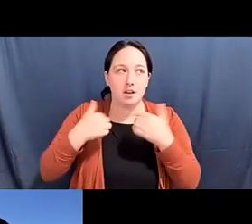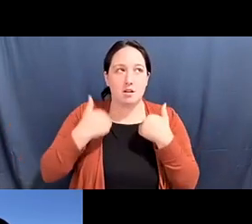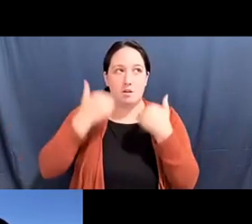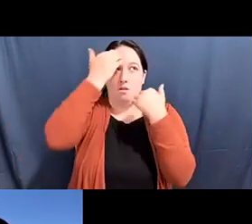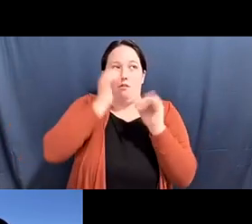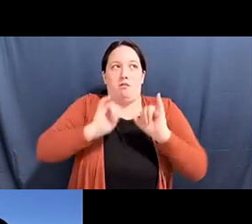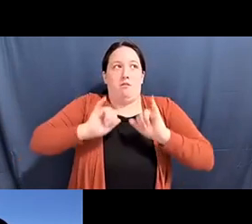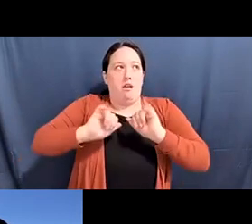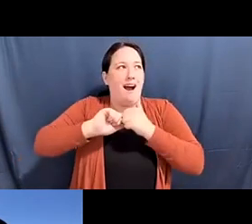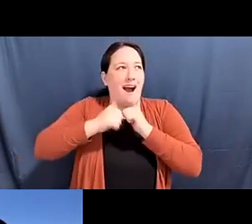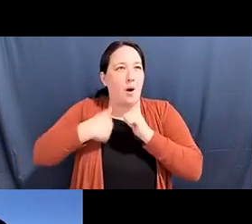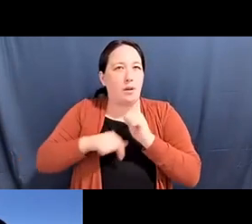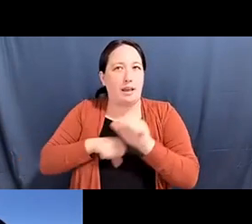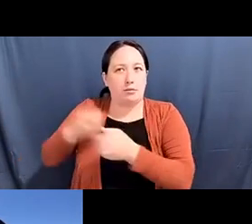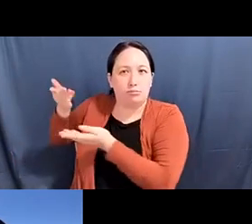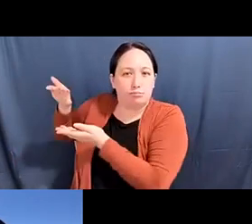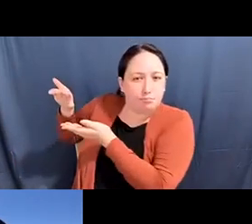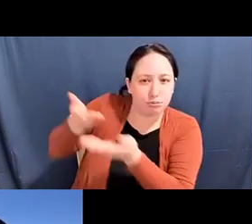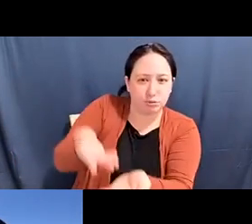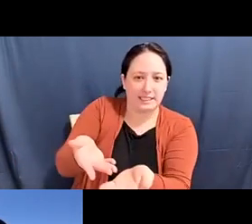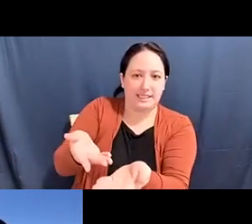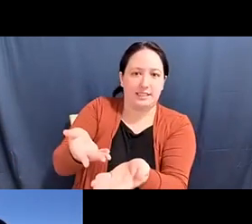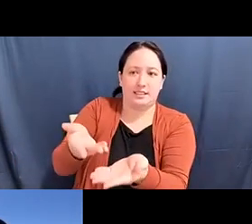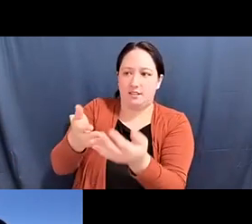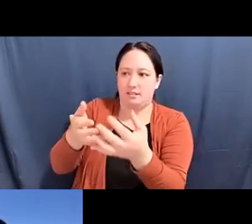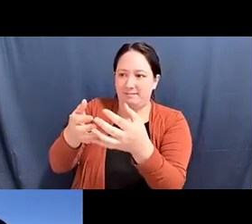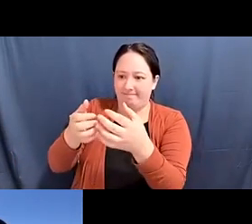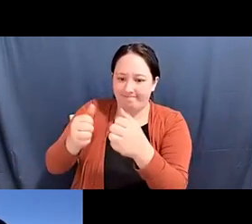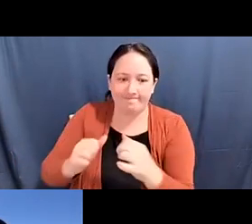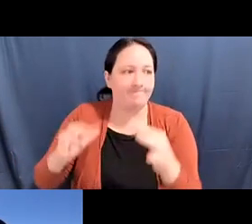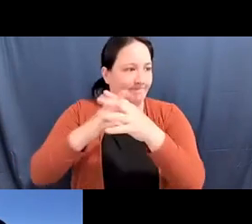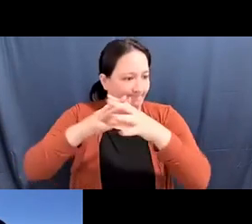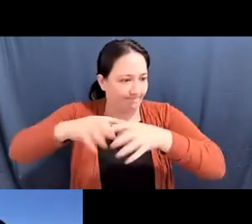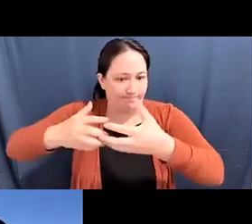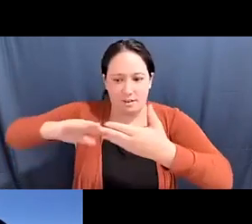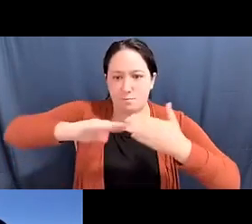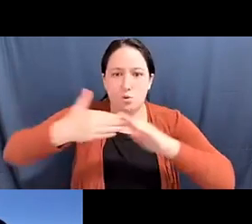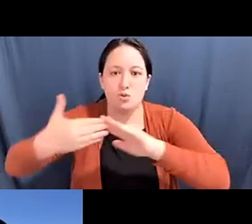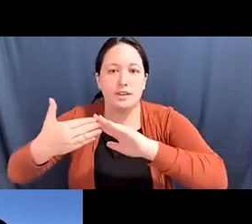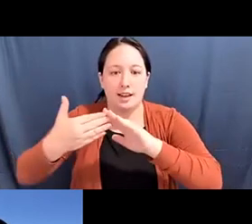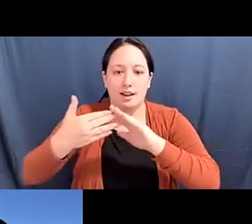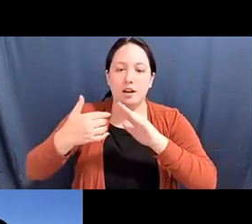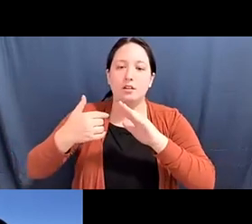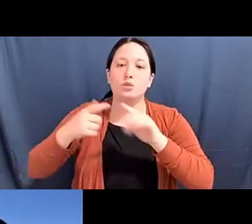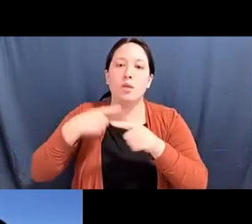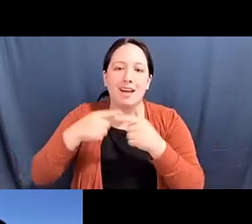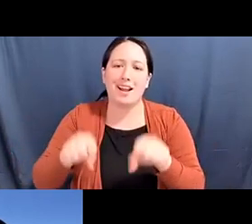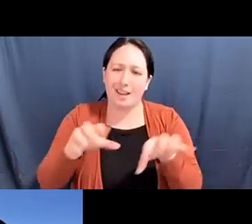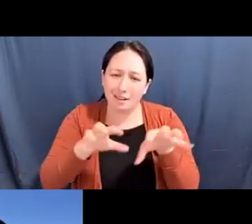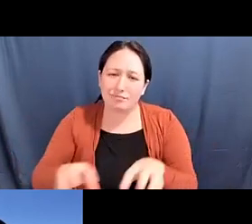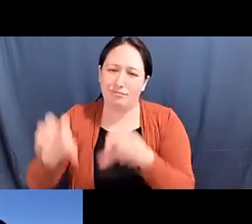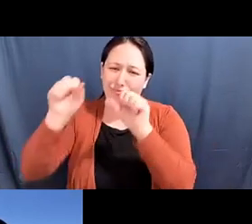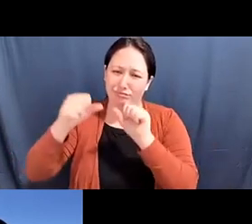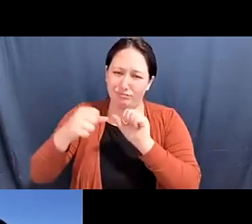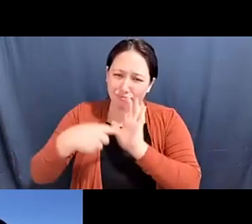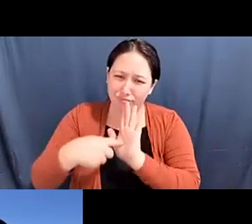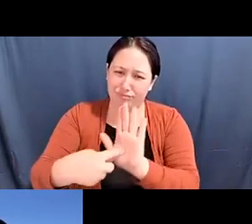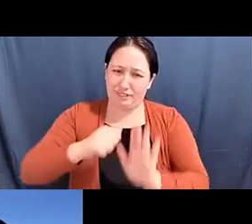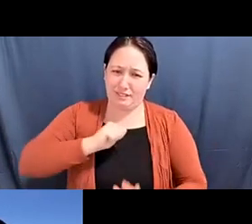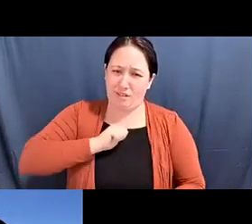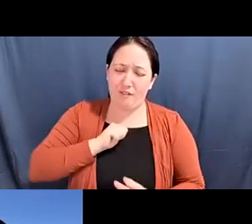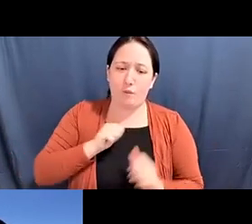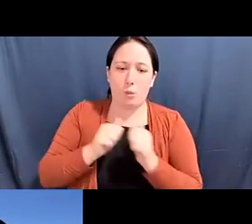pam tau lee: in a way in which then you can step forward with an an awareness and sometimes I have to say, back in the day,